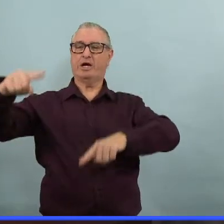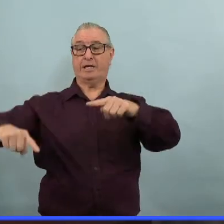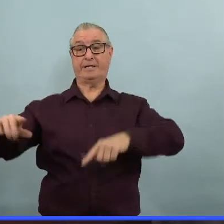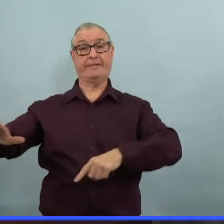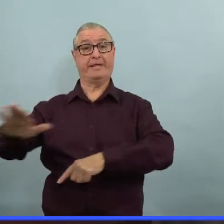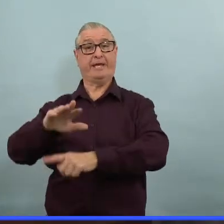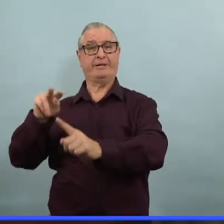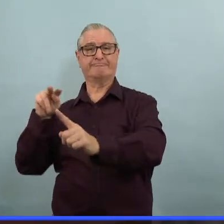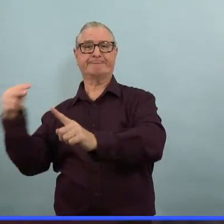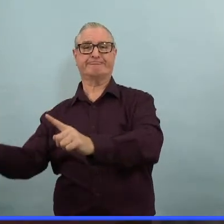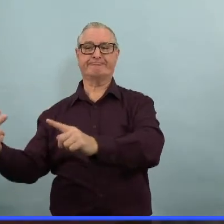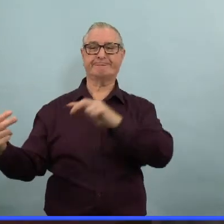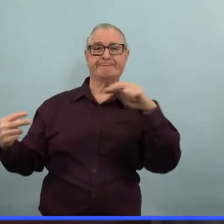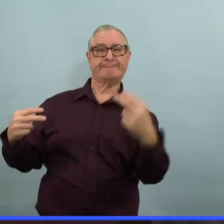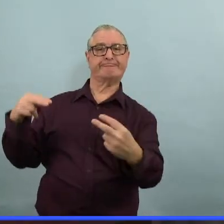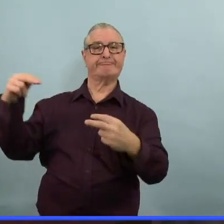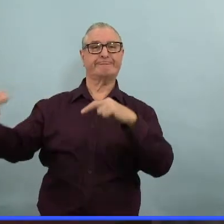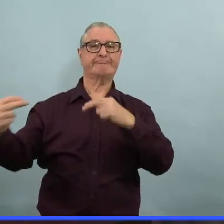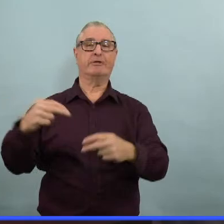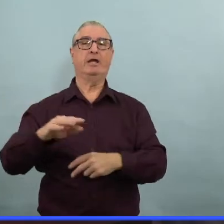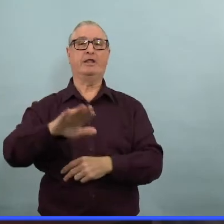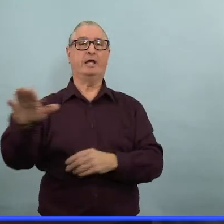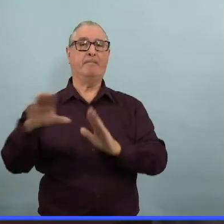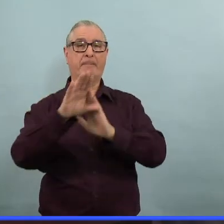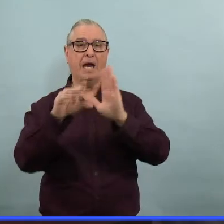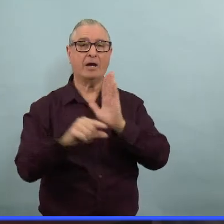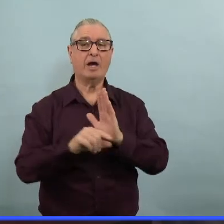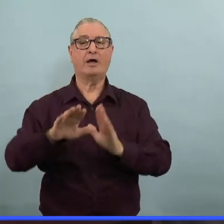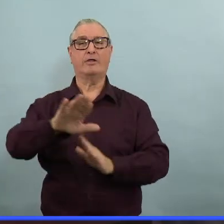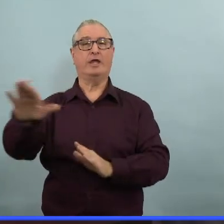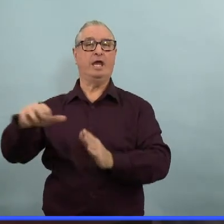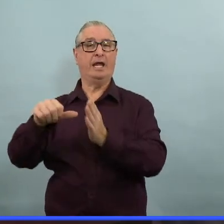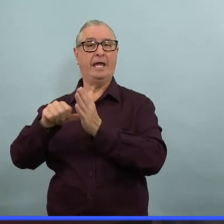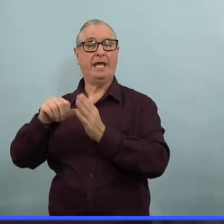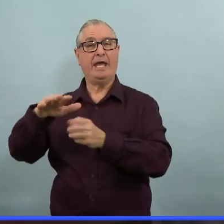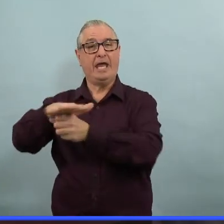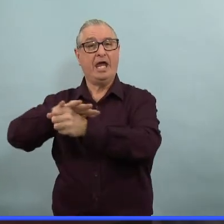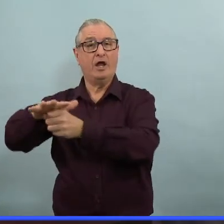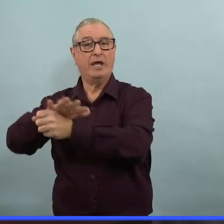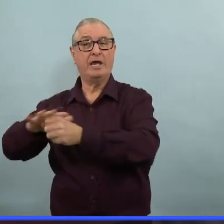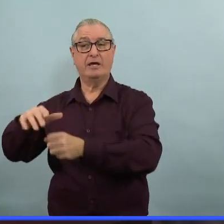their constituencies those that that elected them and so we have those discussions in caucus